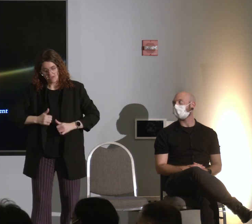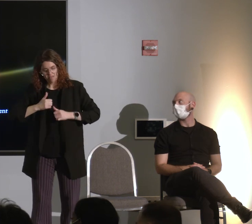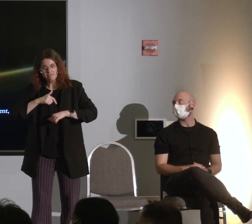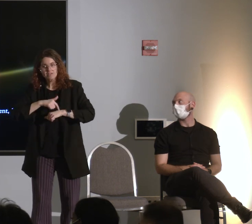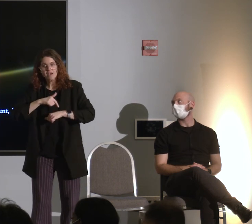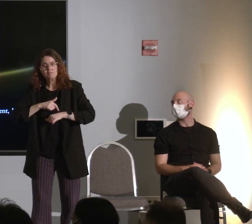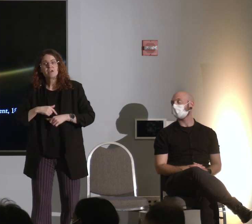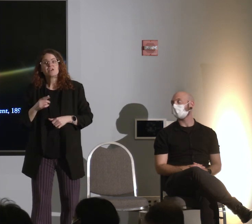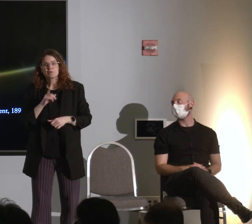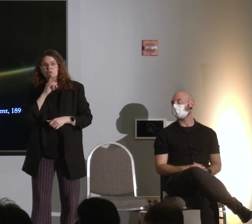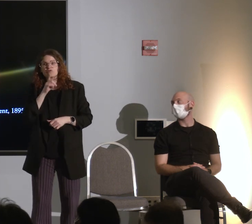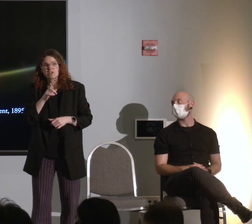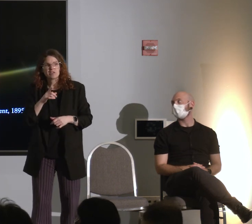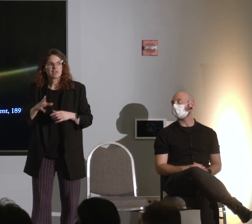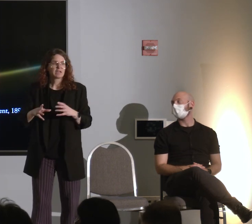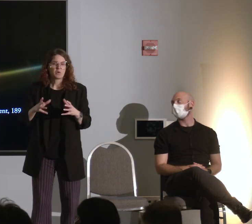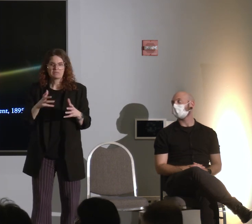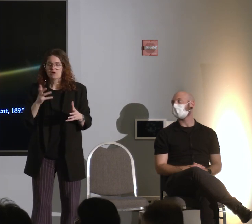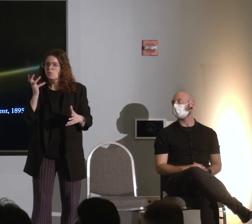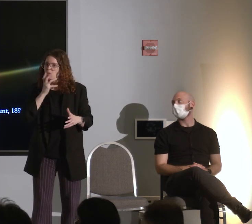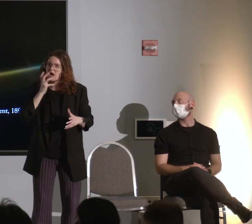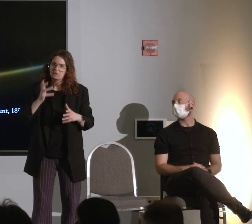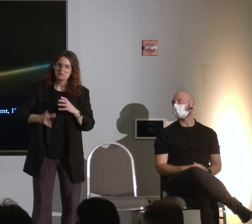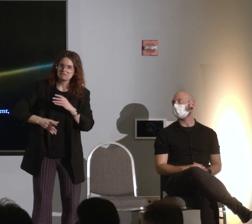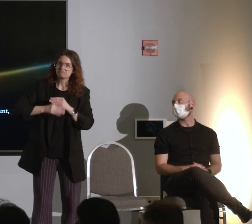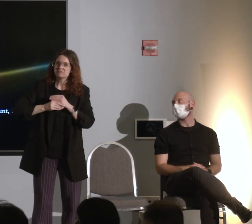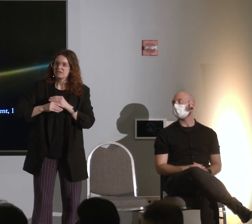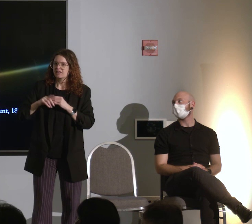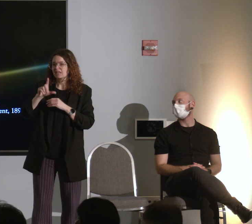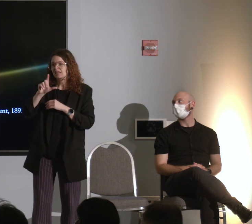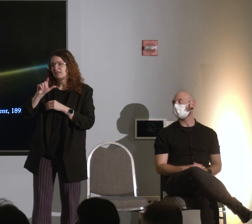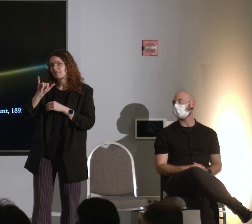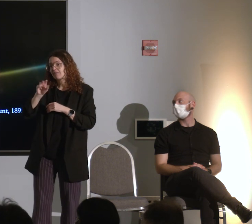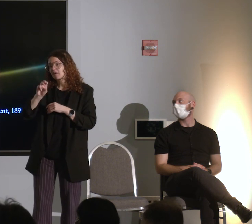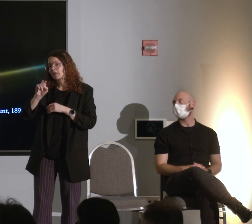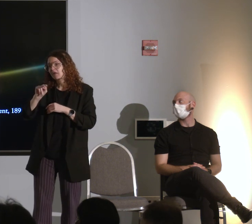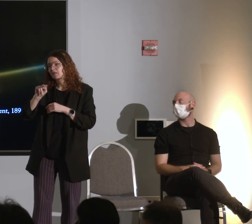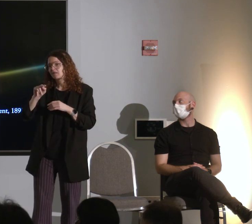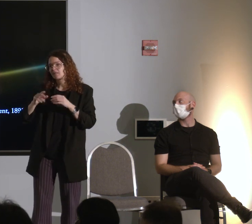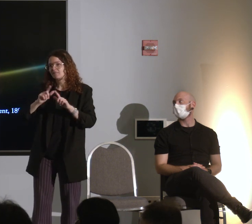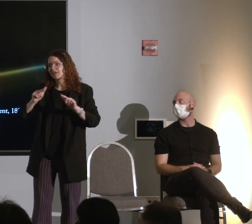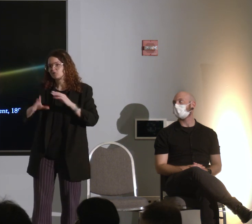there was a substantial addition put on the layman wing which went into the park. And there was much consternation about that,